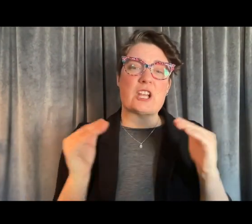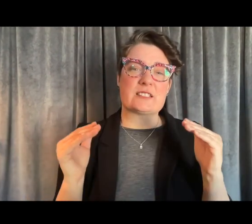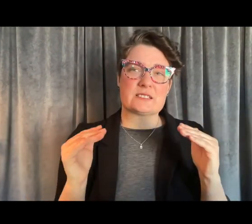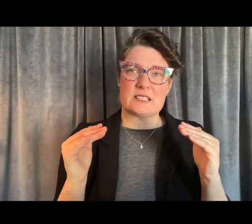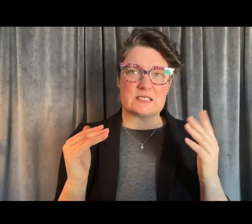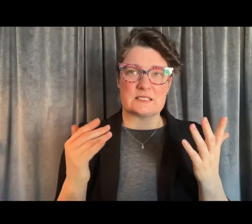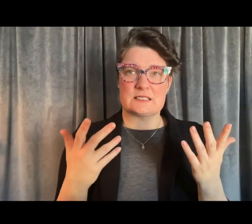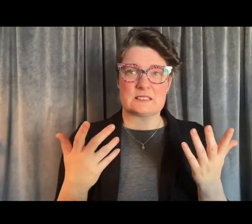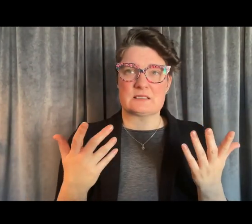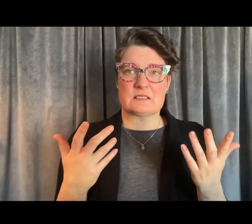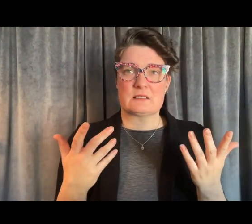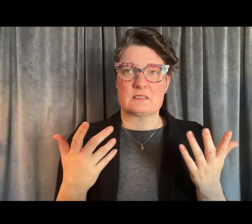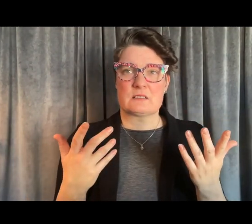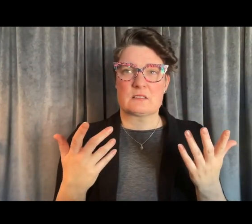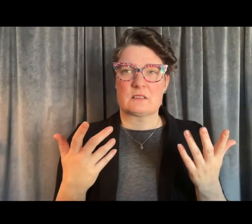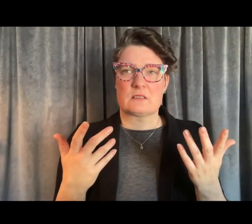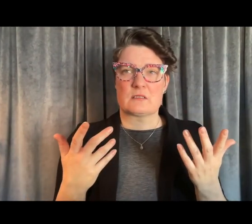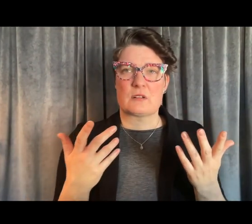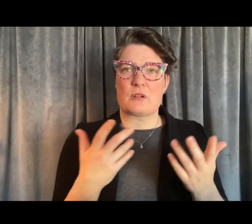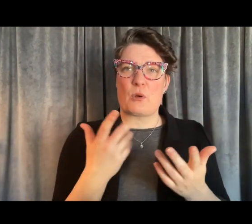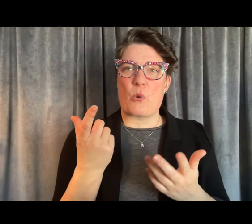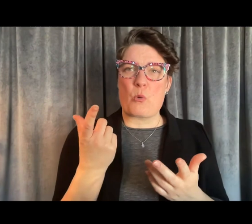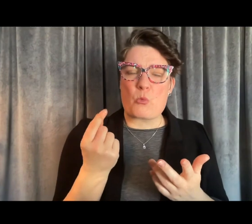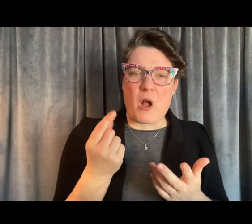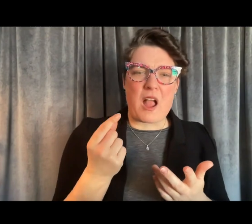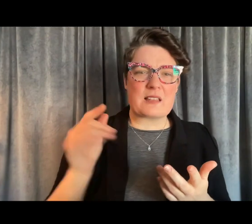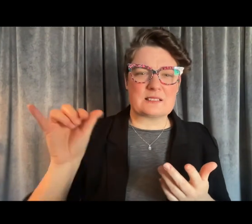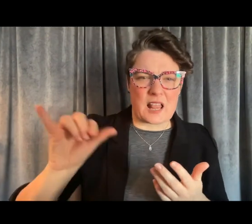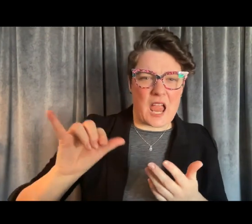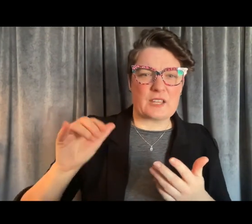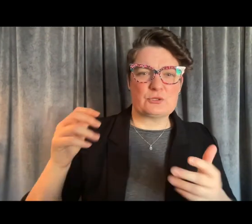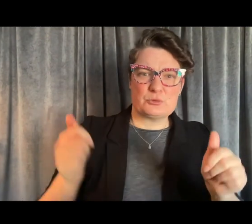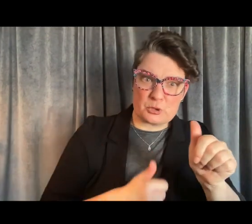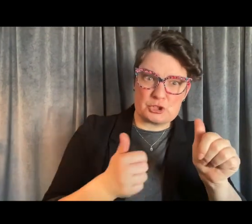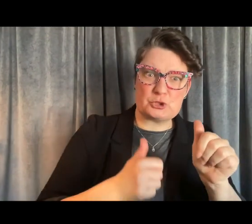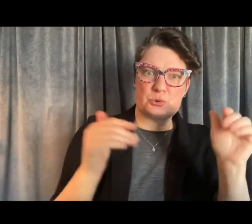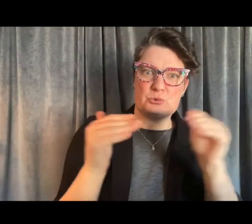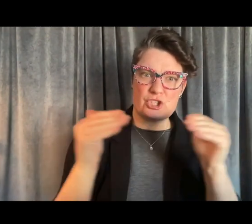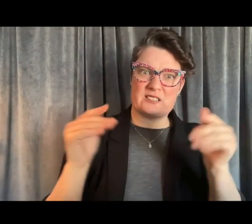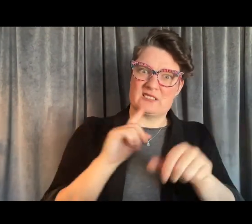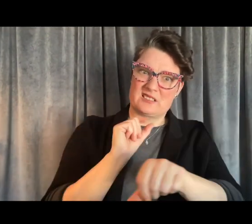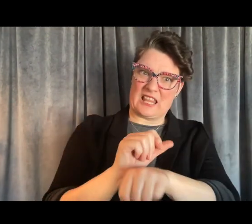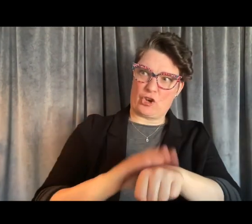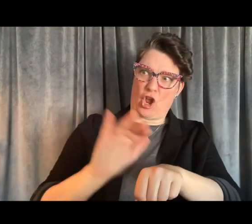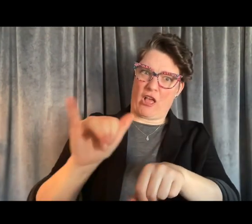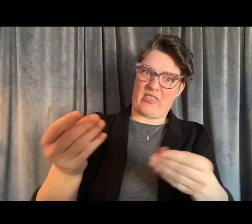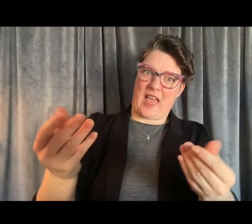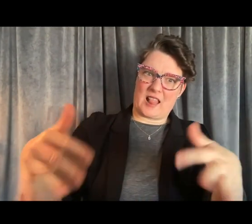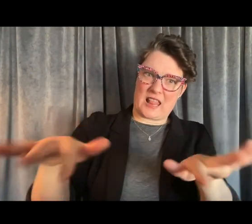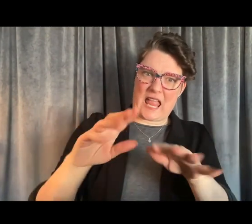justice is ripe to pursue literally with trees literally on that land. Literally, about life growing.